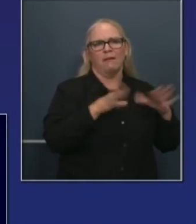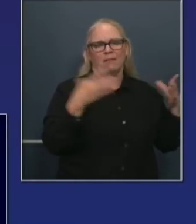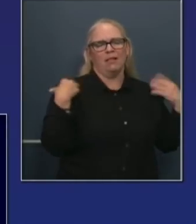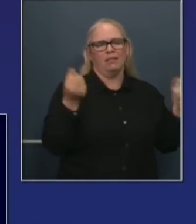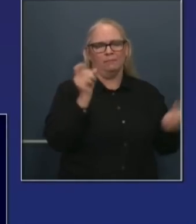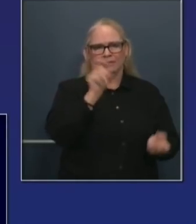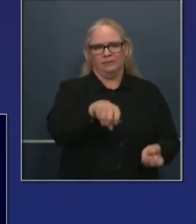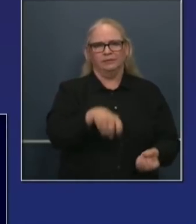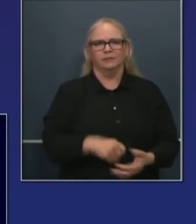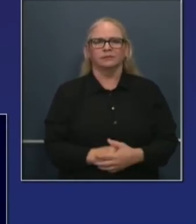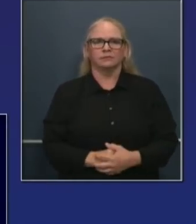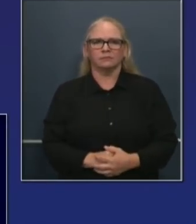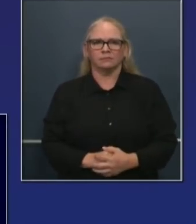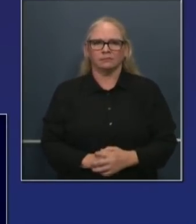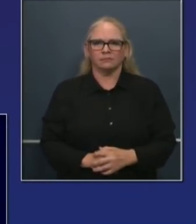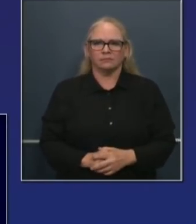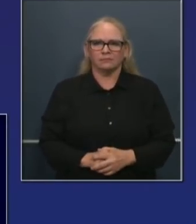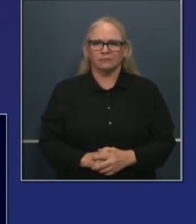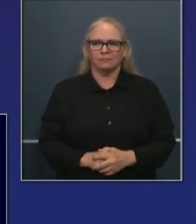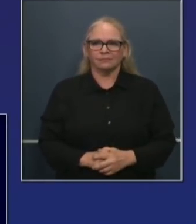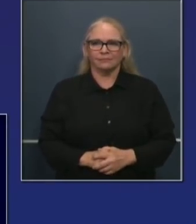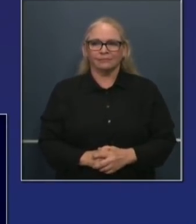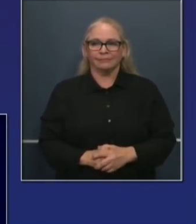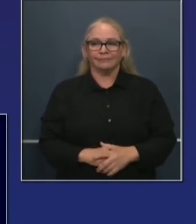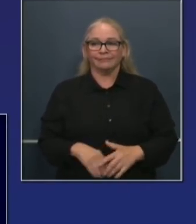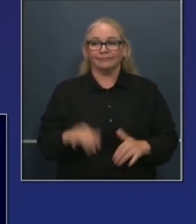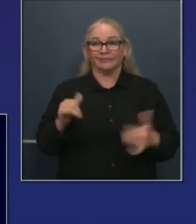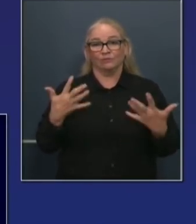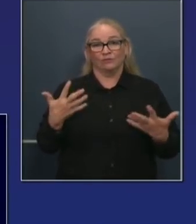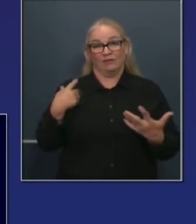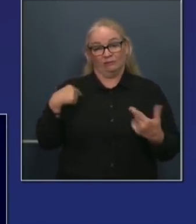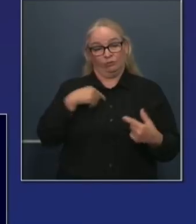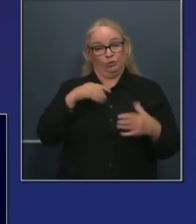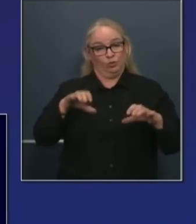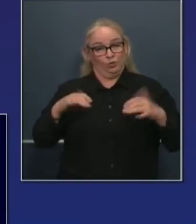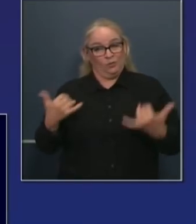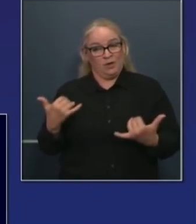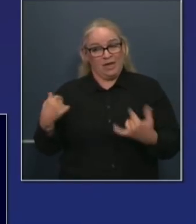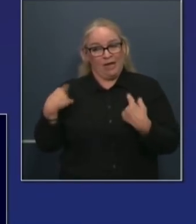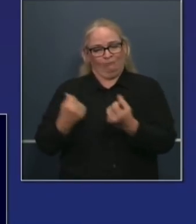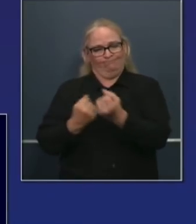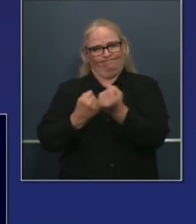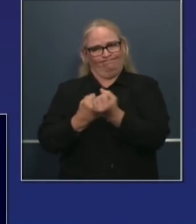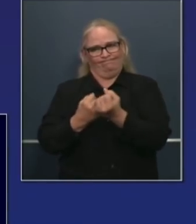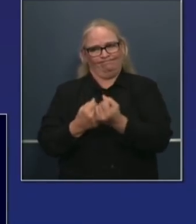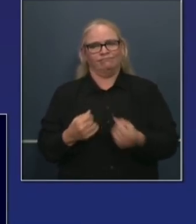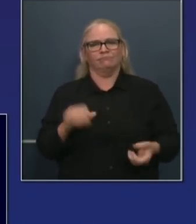ASKING VERY, VERY IMPORTANT IN THIS ENVIRONMENT AS WELL. THOSE ARE THE BROAD STROKES OF